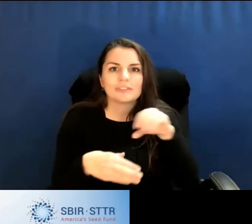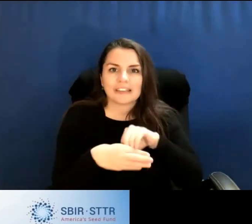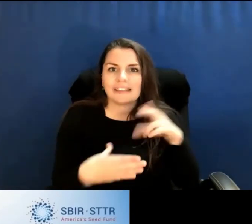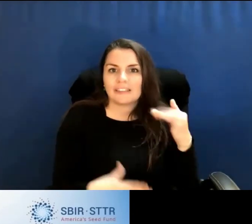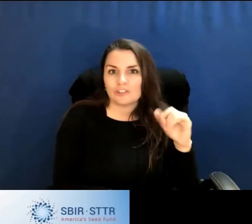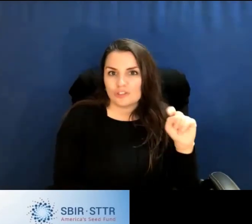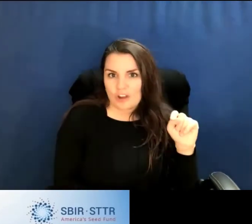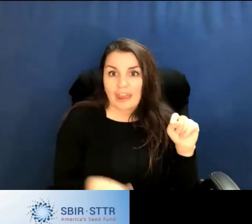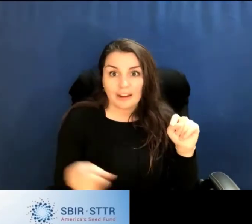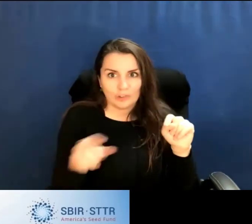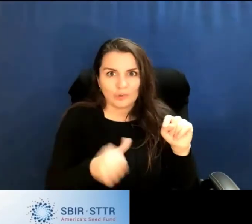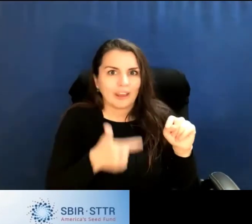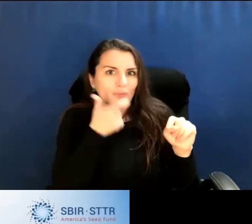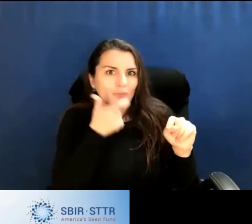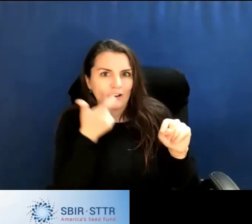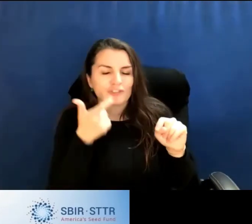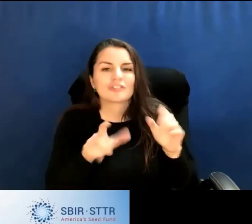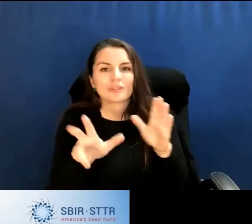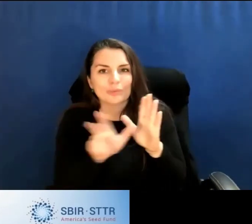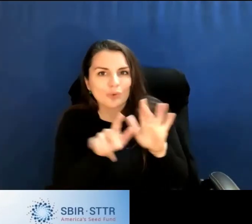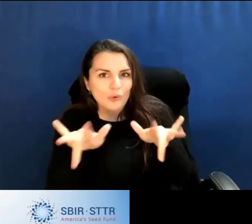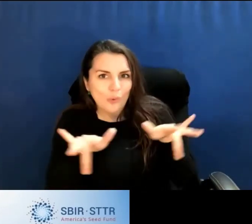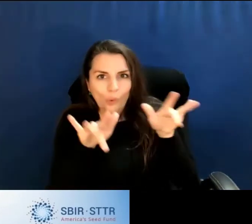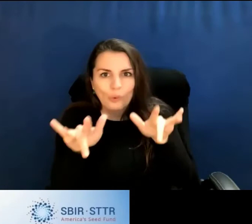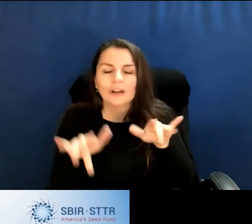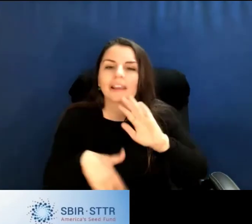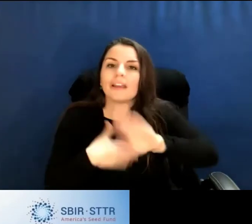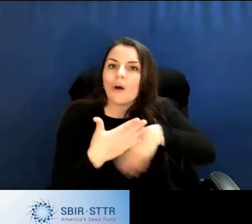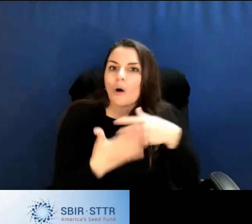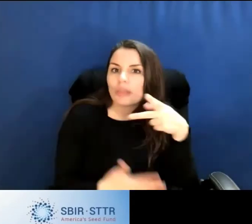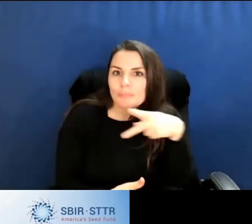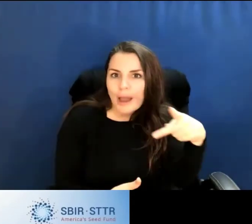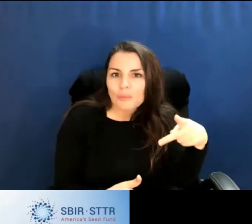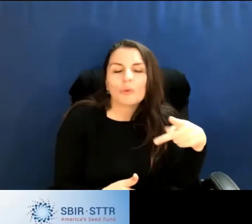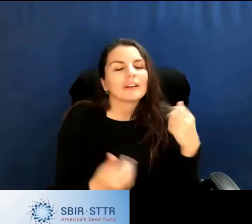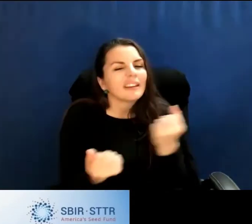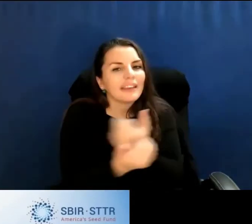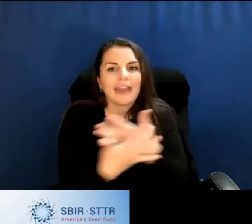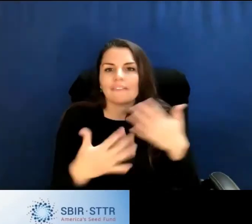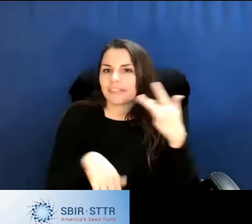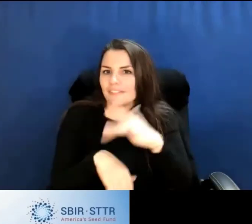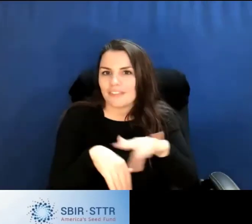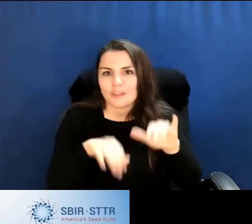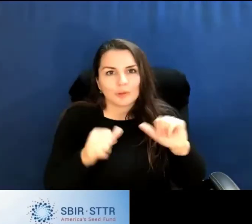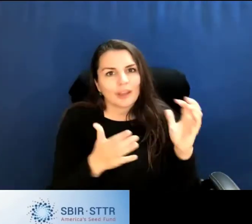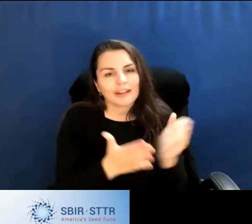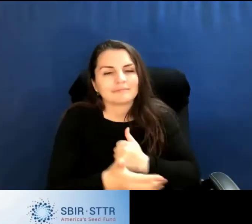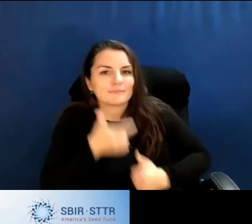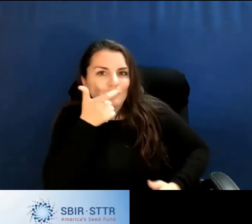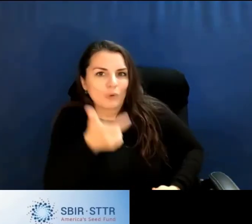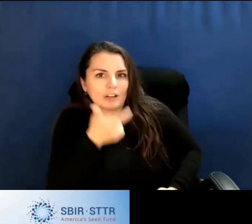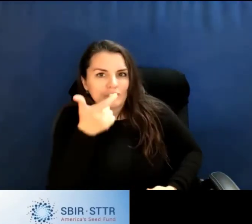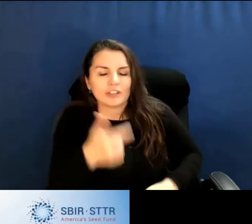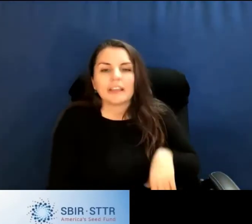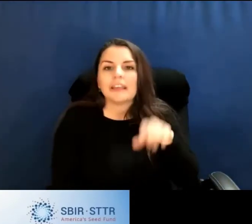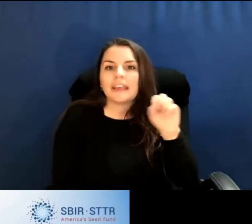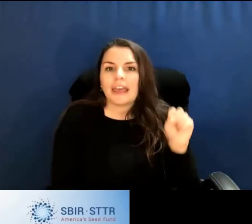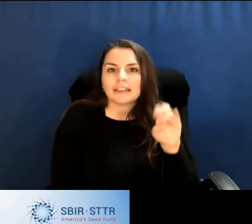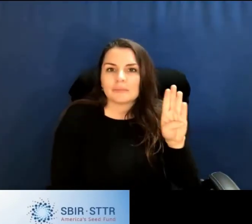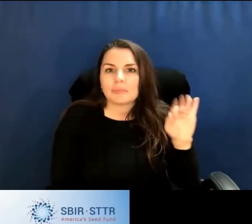because all of the recordings and the slides are available. And that conference, that SBIR and STTR conference,